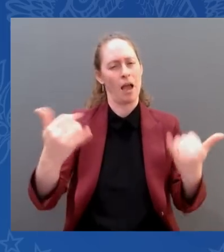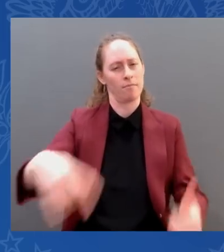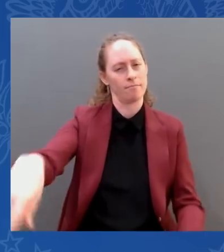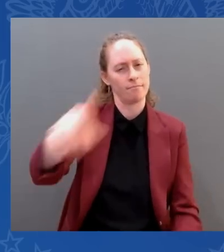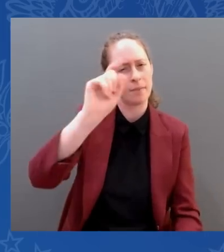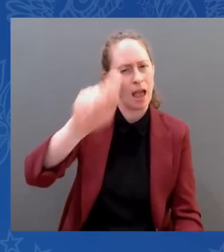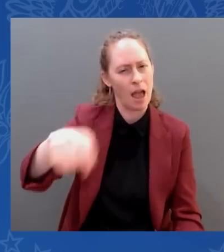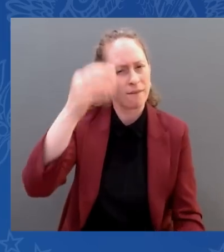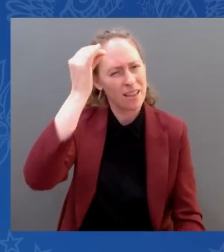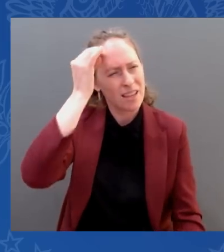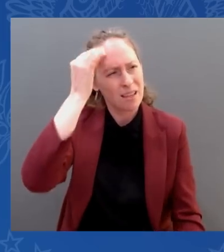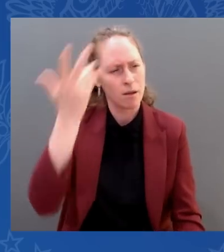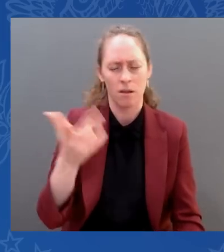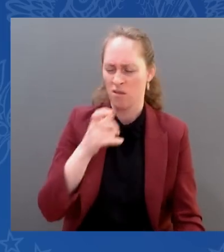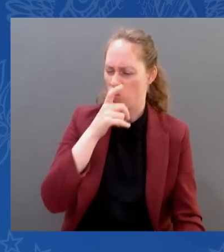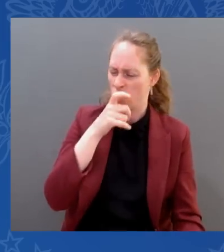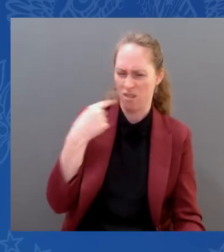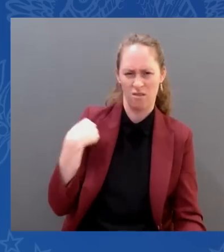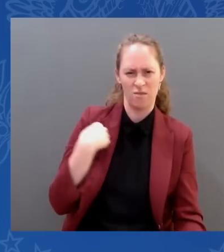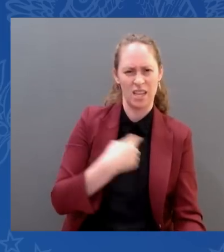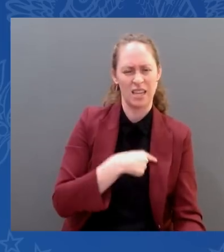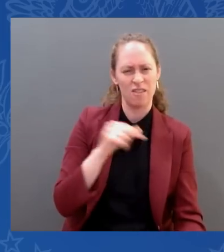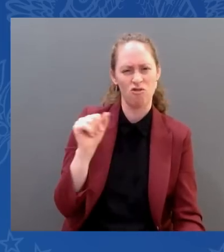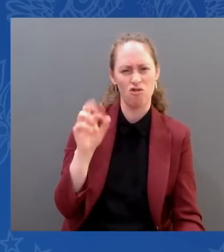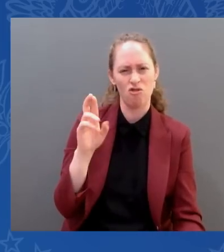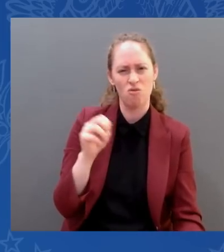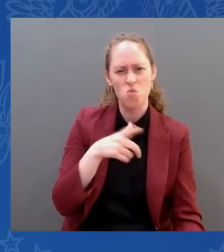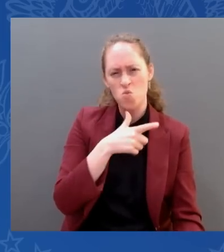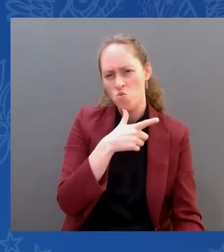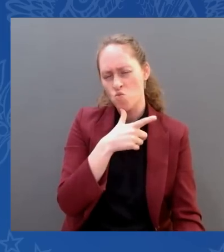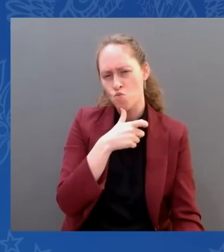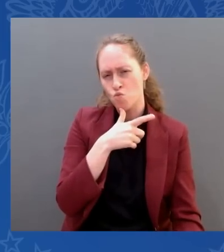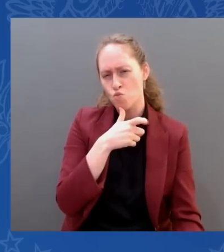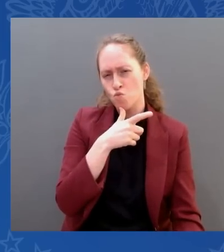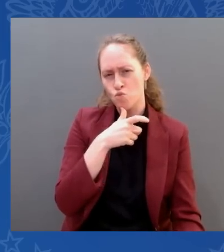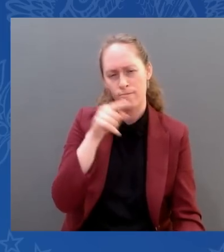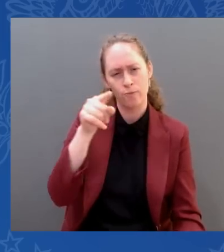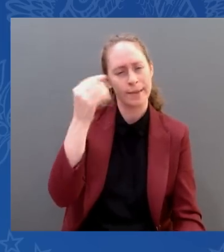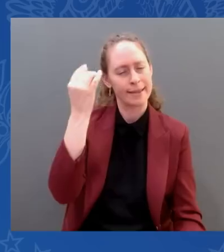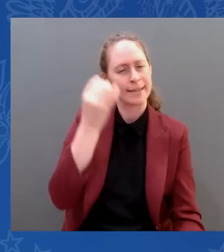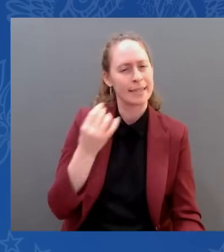than right here in the port and letting those nine foreign shippers understand